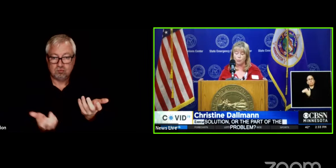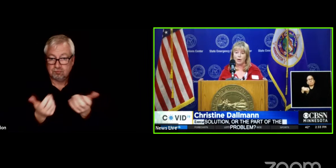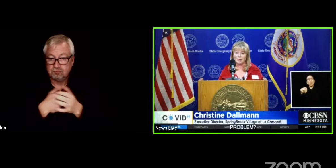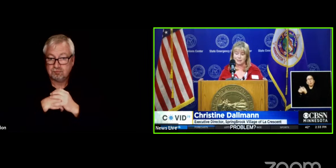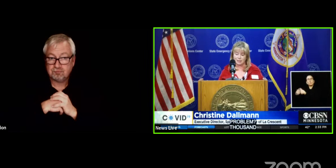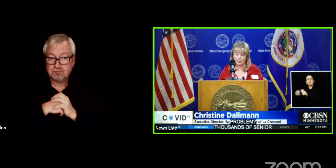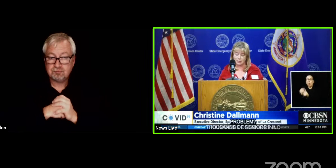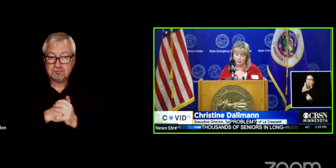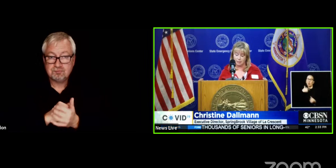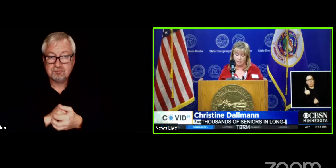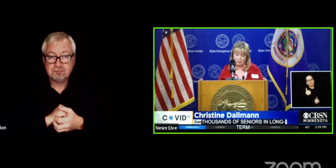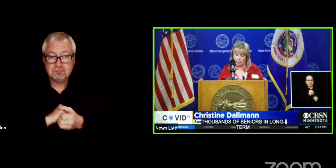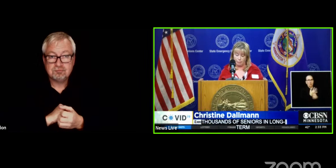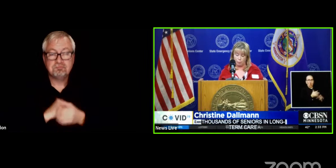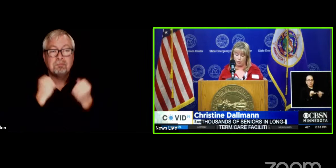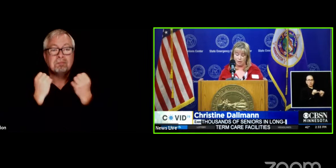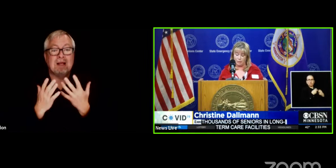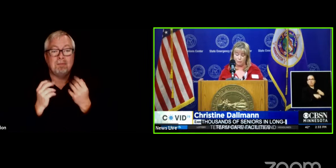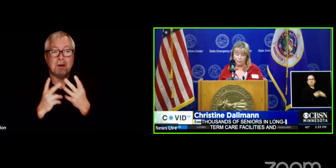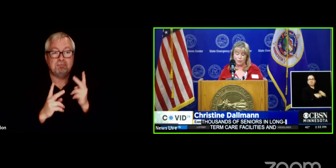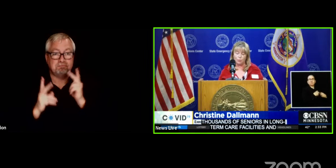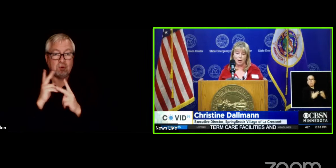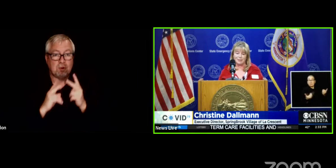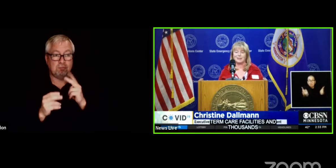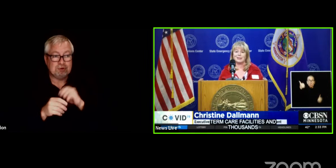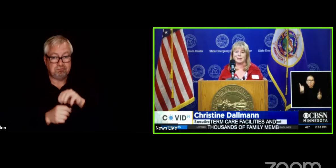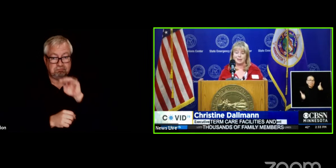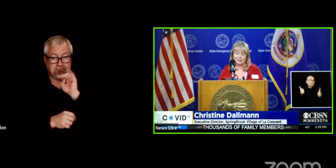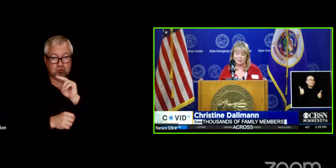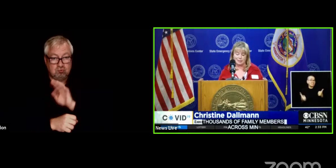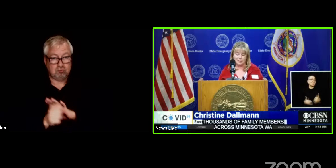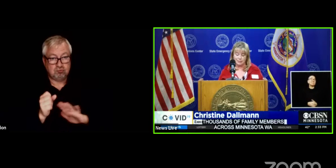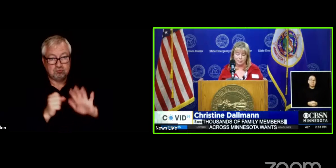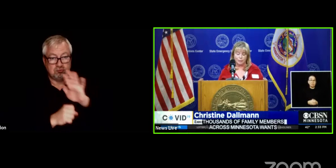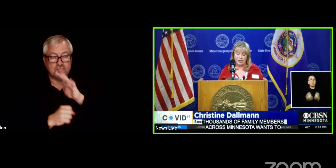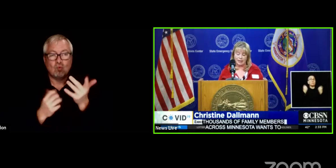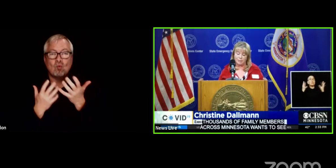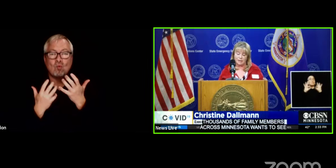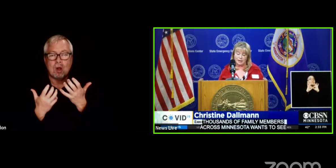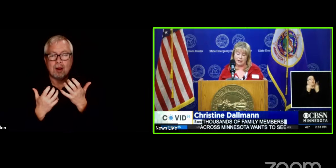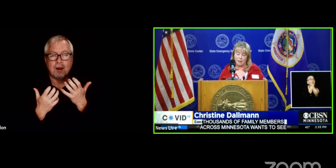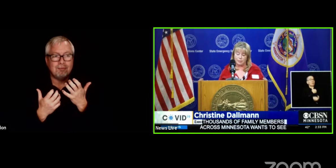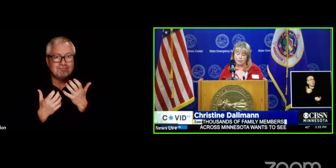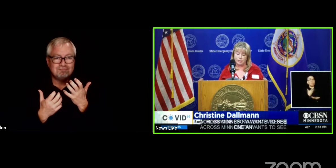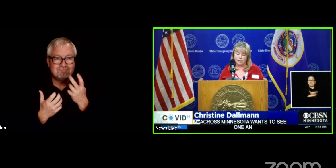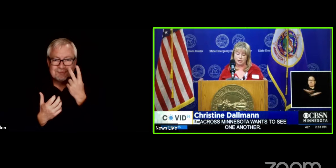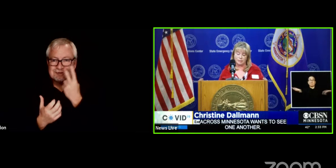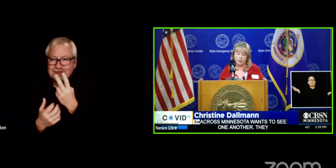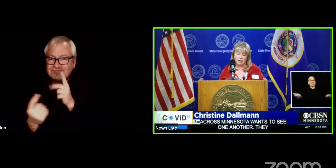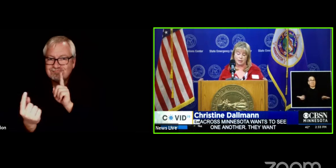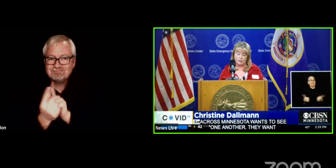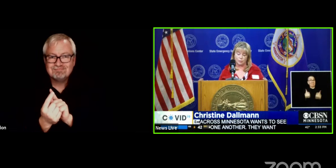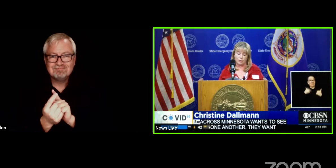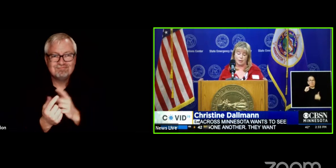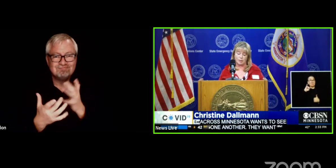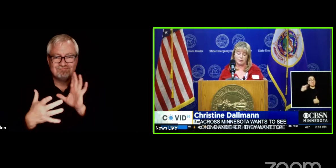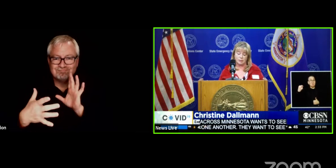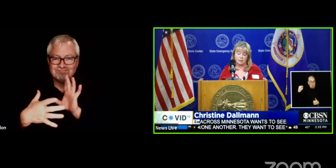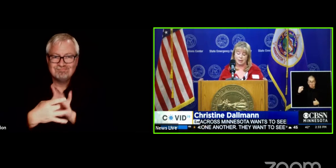WANTS TO SEE ONE ANOTHER, THEY WANT TO STAY CONNECTED. WE CAN'T MAKE THAT HAPPEN WHEN COMMUNITY SPREAD IS SO RAMPANT.